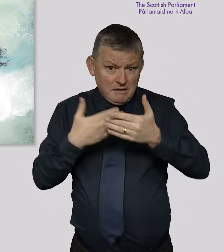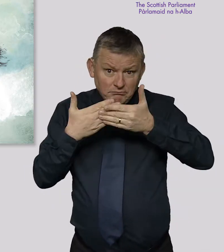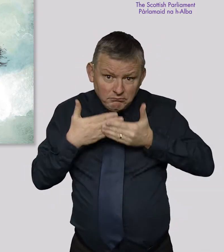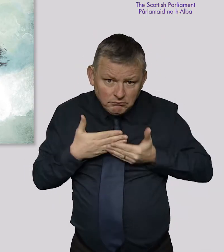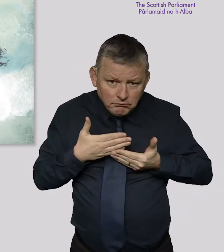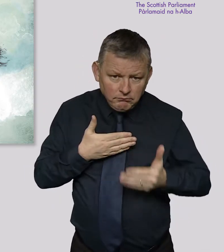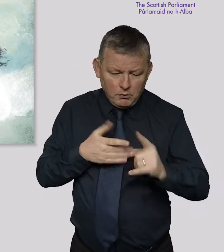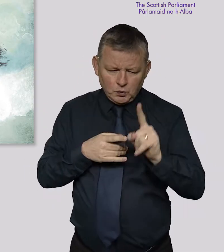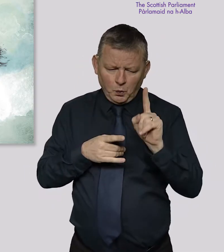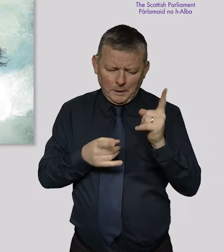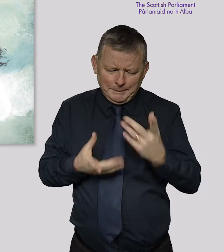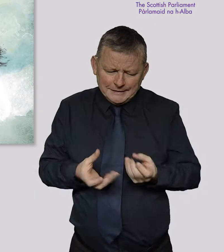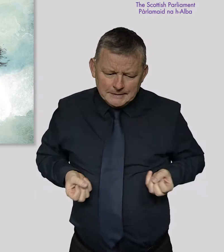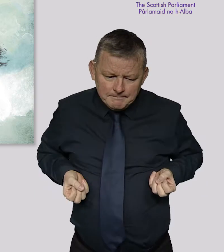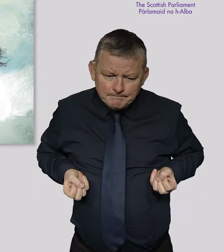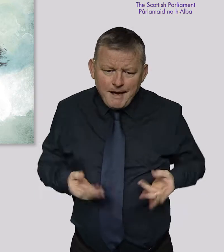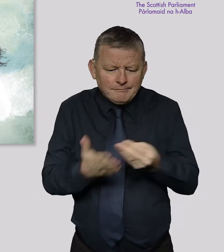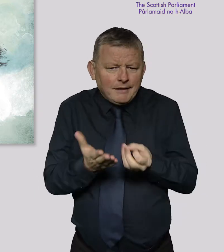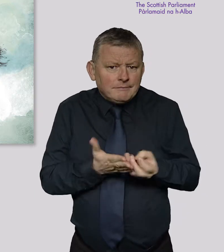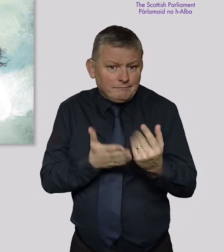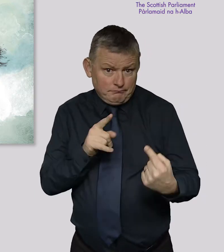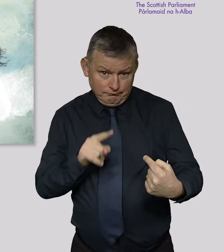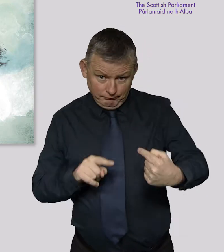to find out how effective previous spending has been